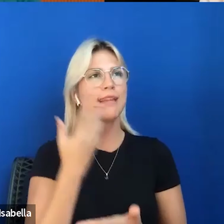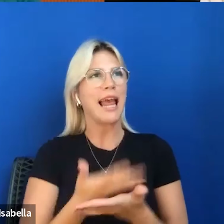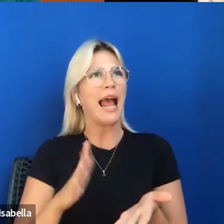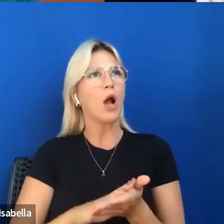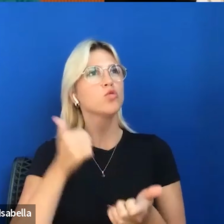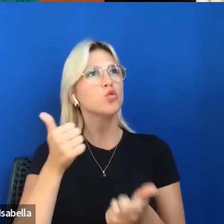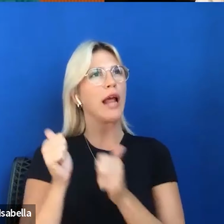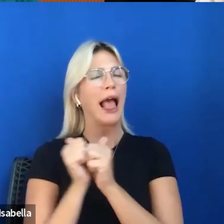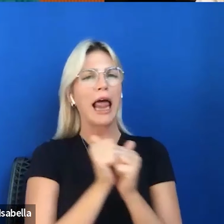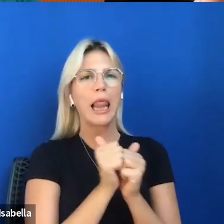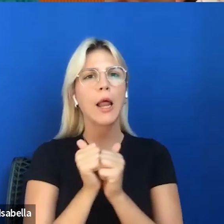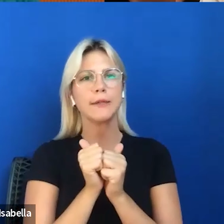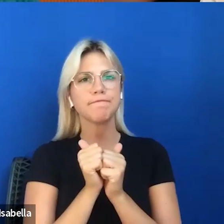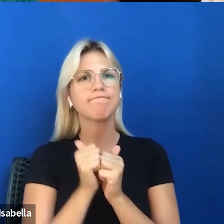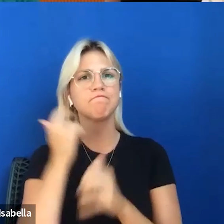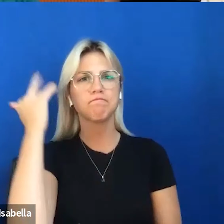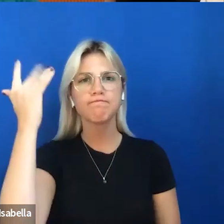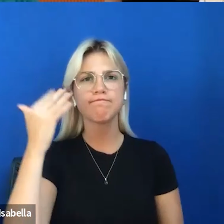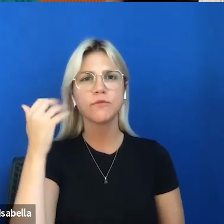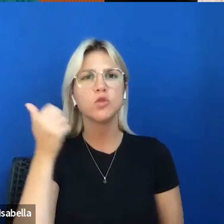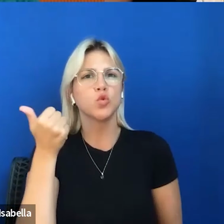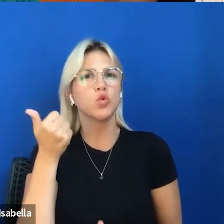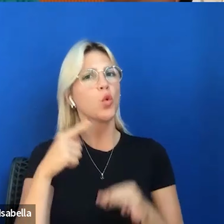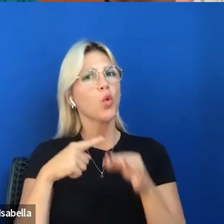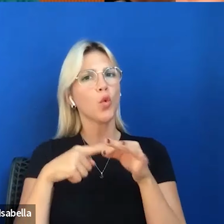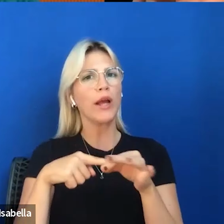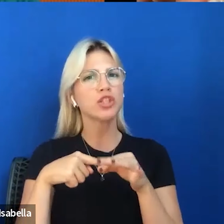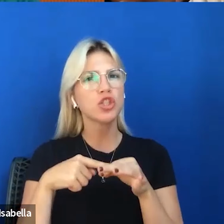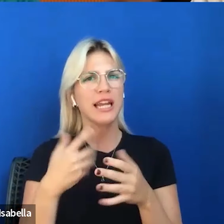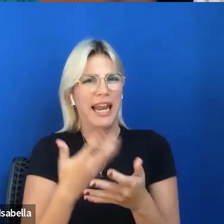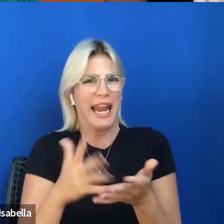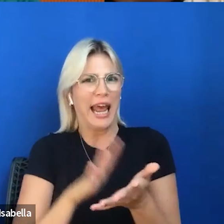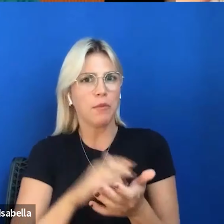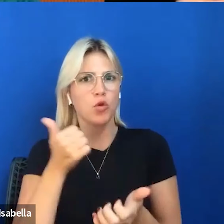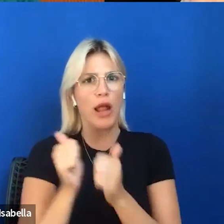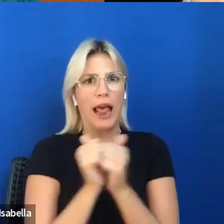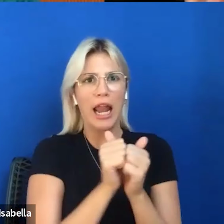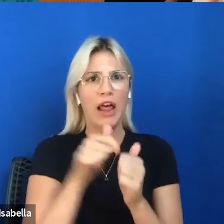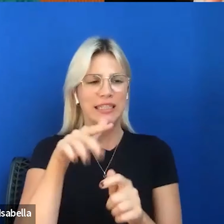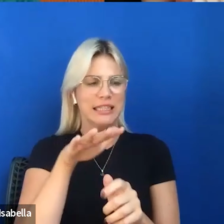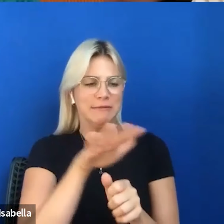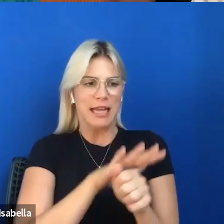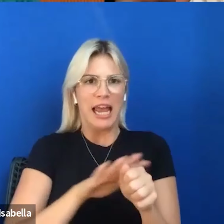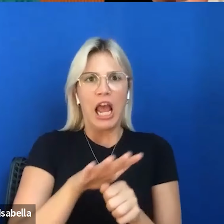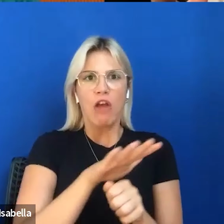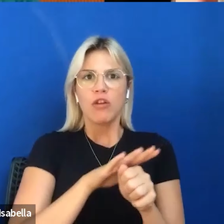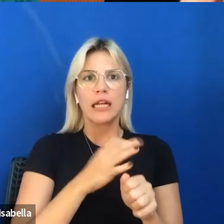and kind of how to be a good ally in this area it's kind of tricky to